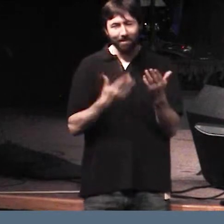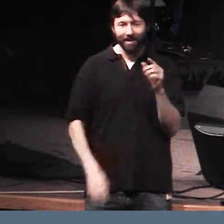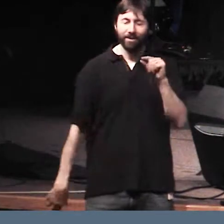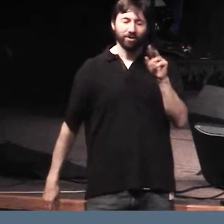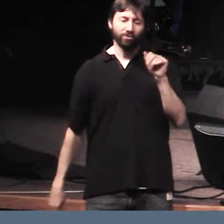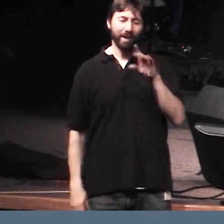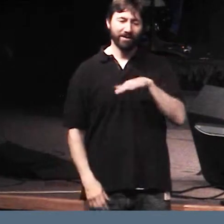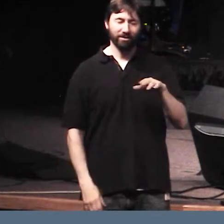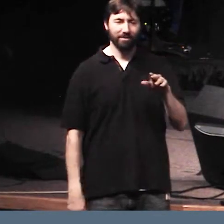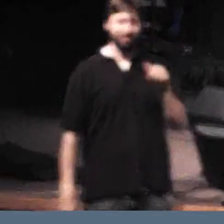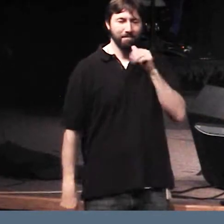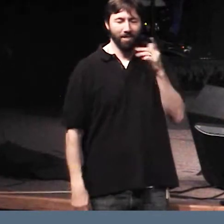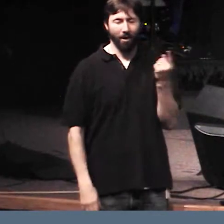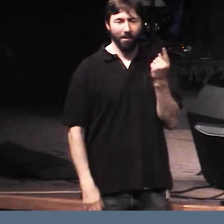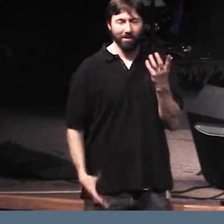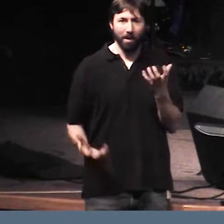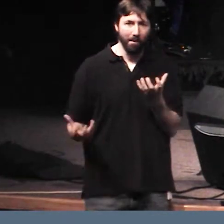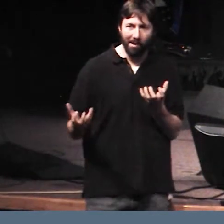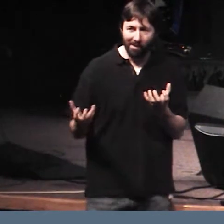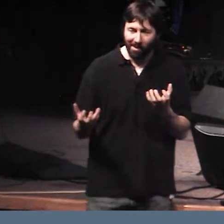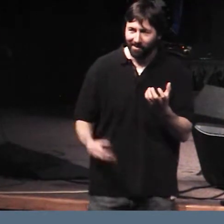something to women at least in my day